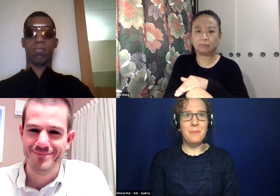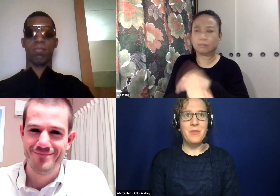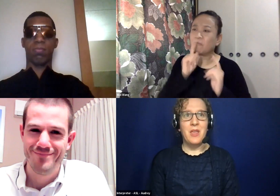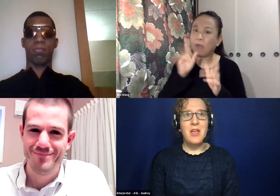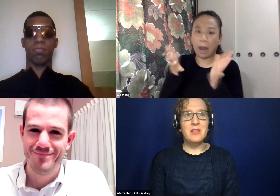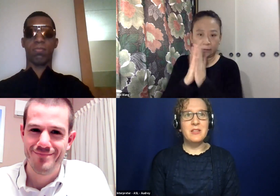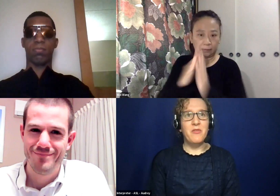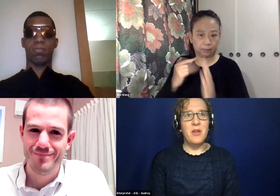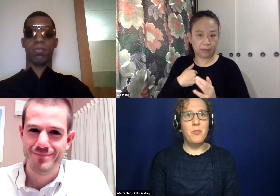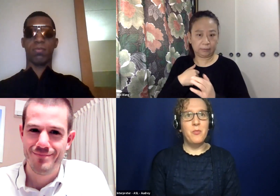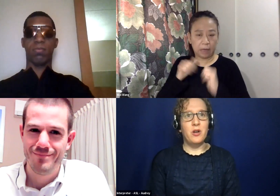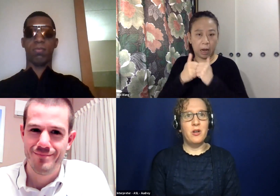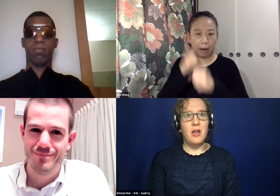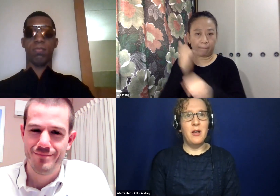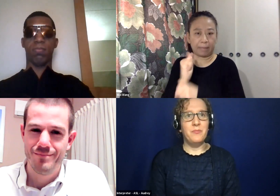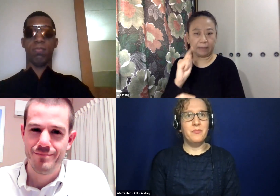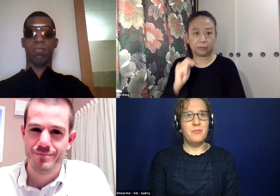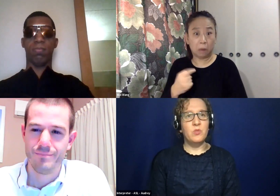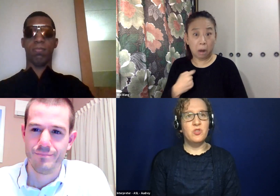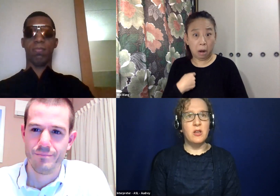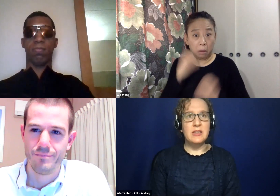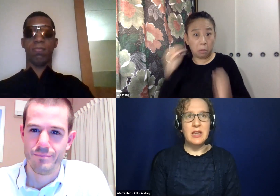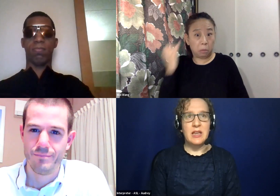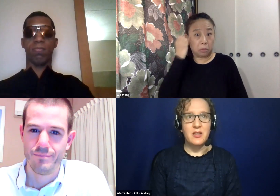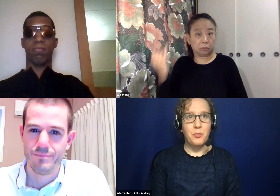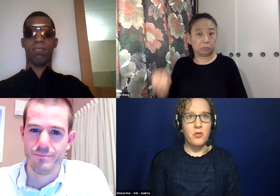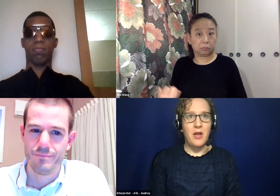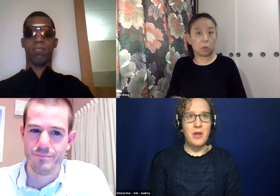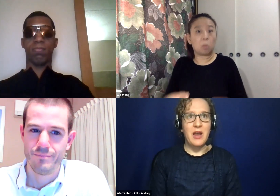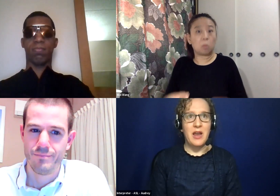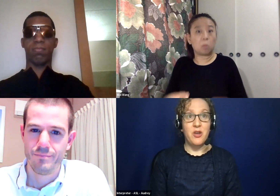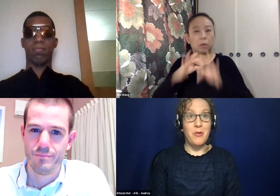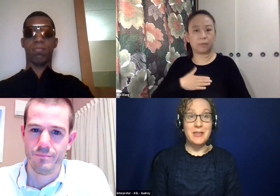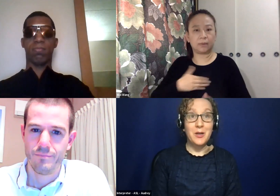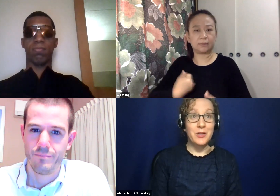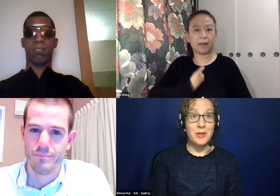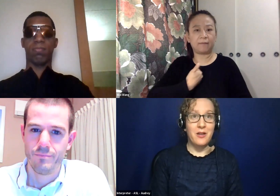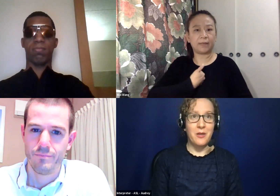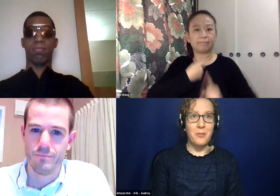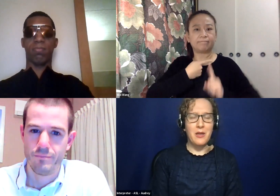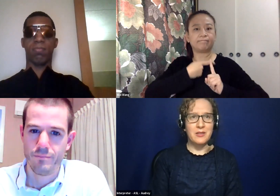some of them were struggling to get into the program and I had no idea what to tell them.